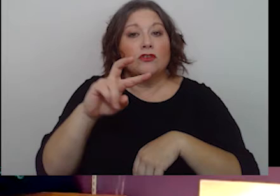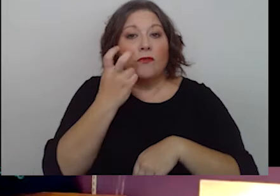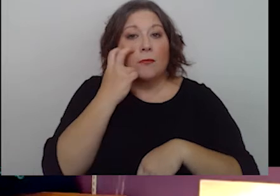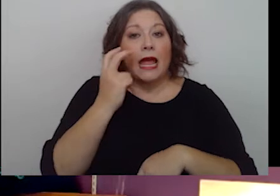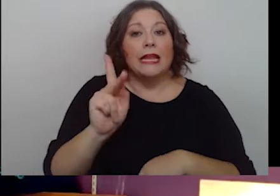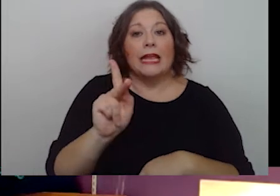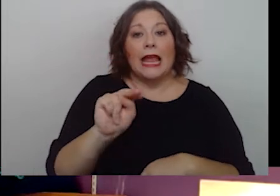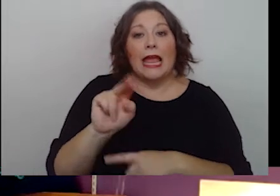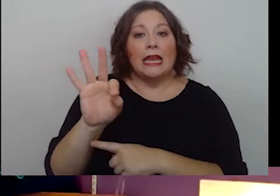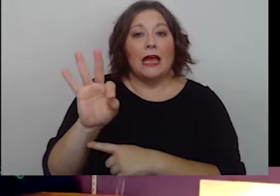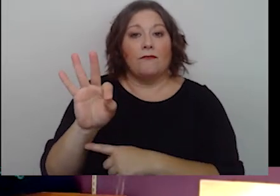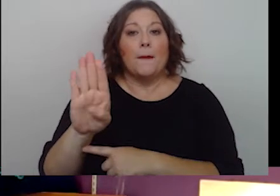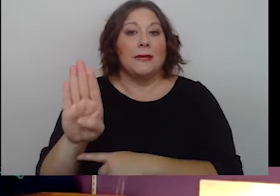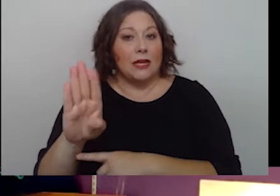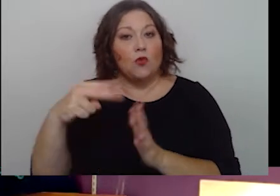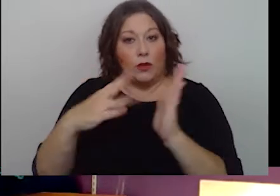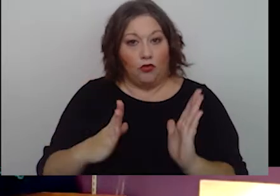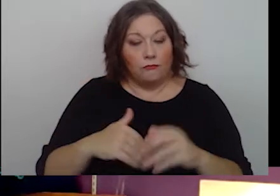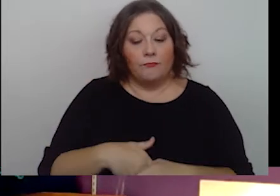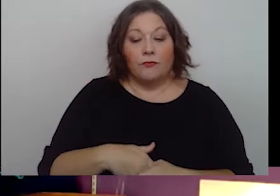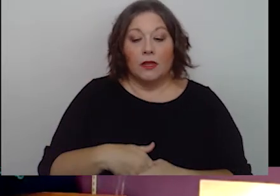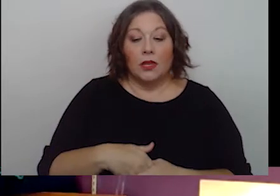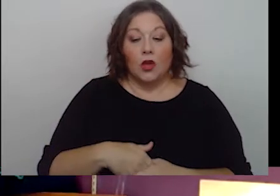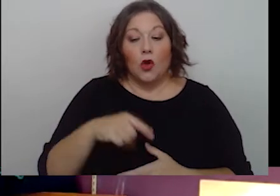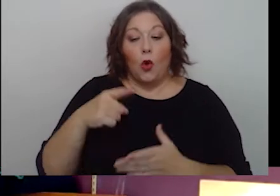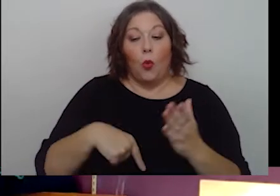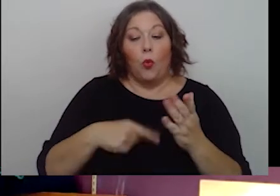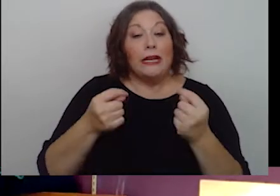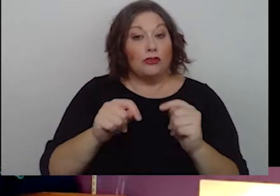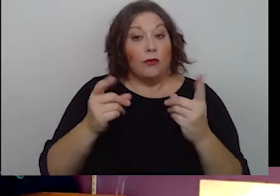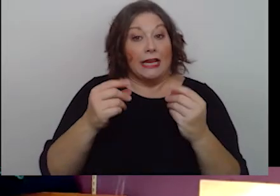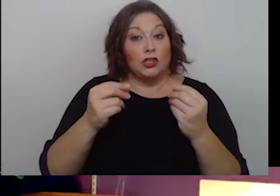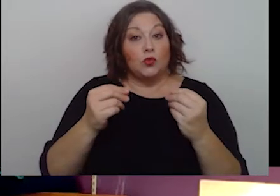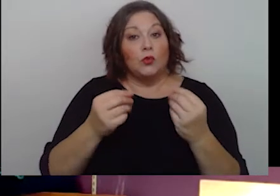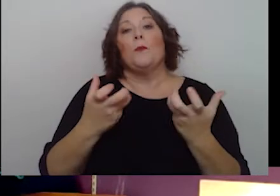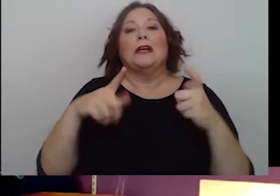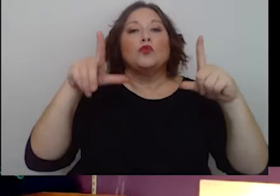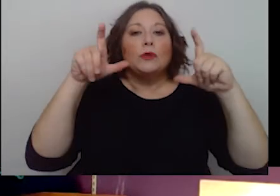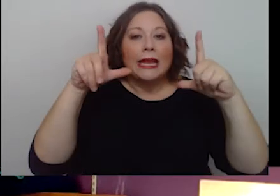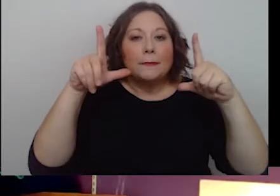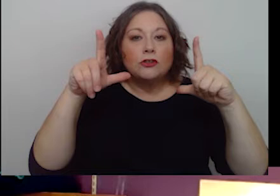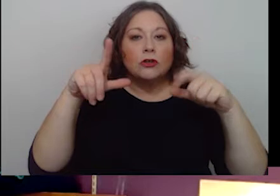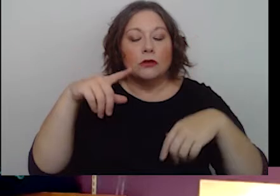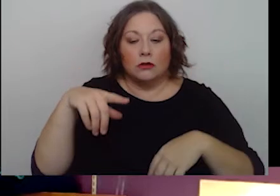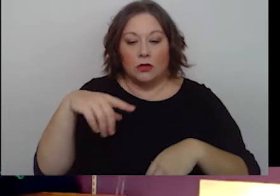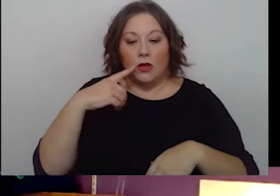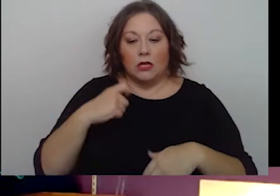KNFB Reader. And what it is trying to do is get ready for taking a picture. So I can take this